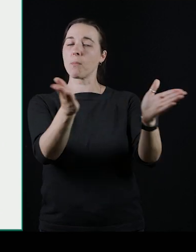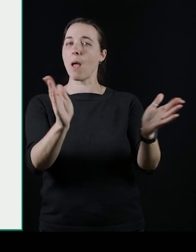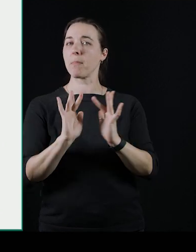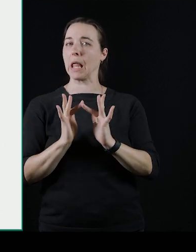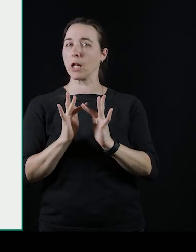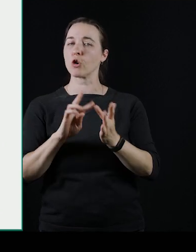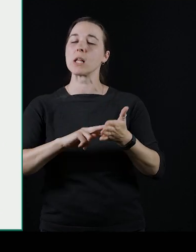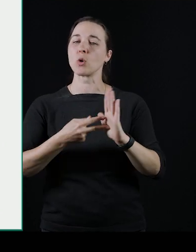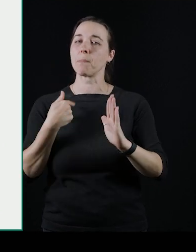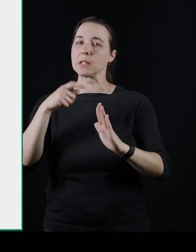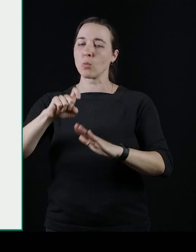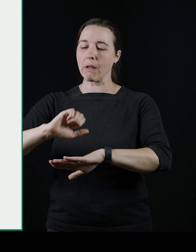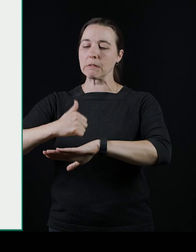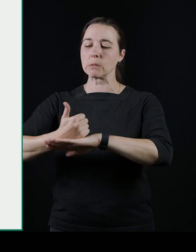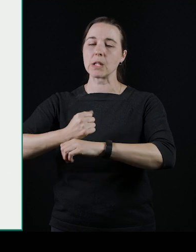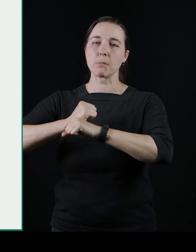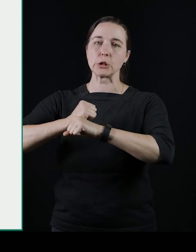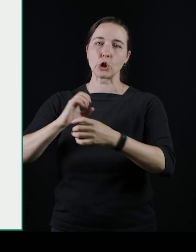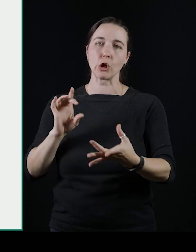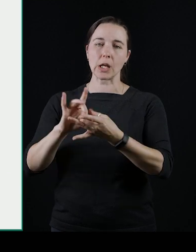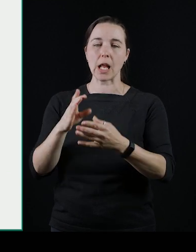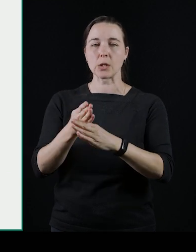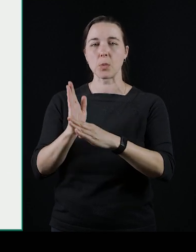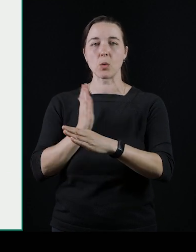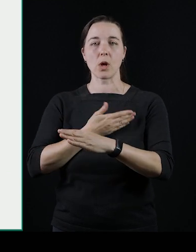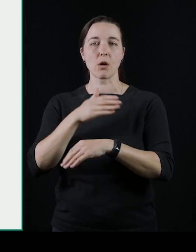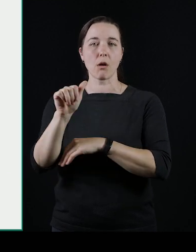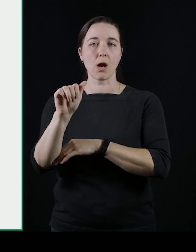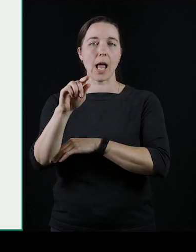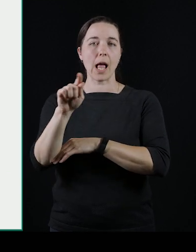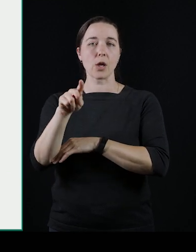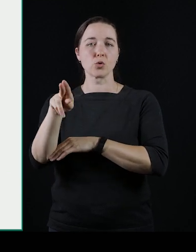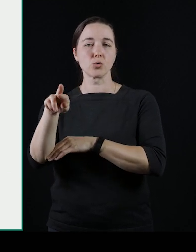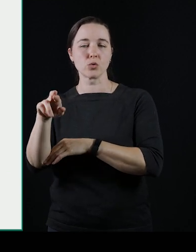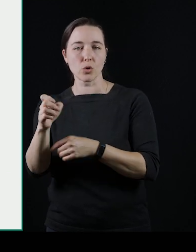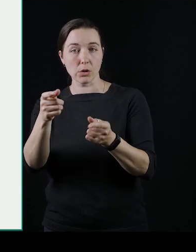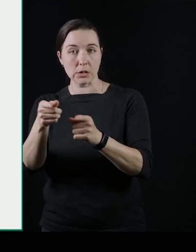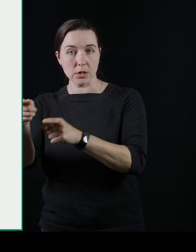So we needed to set up a secure connection between our Azure DMS instances